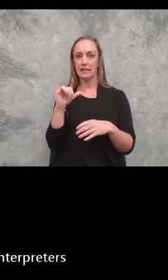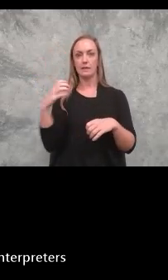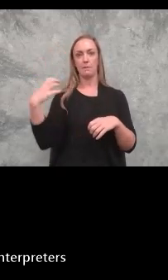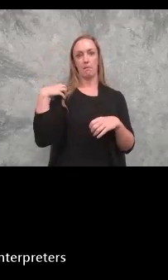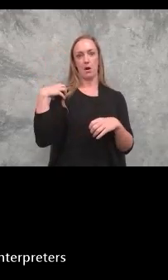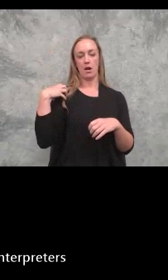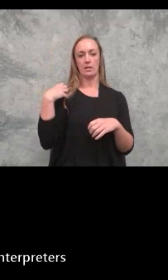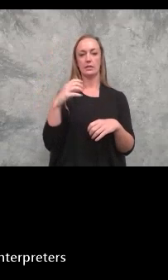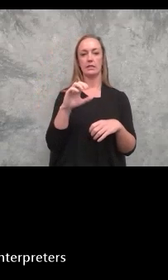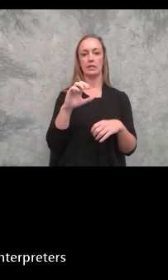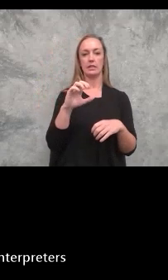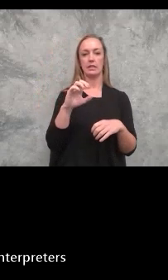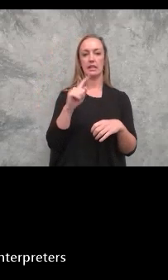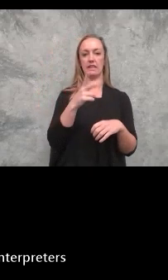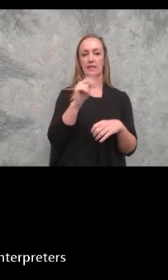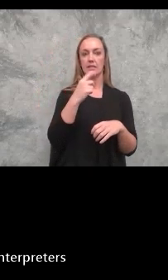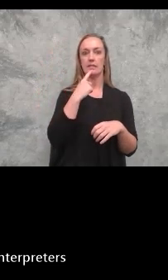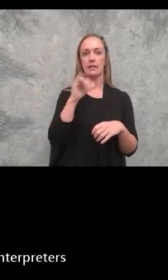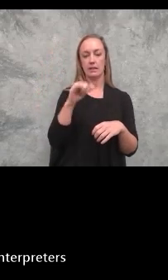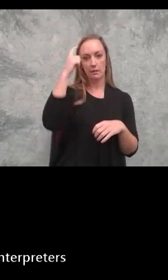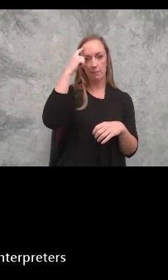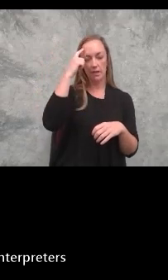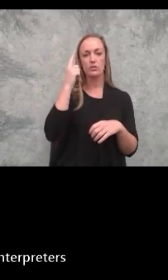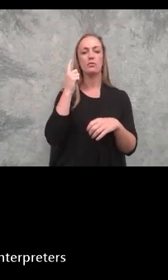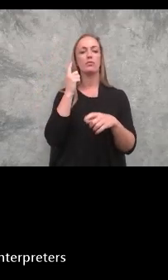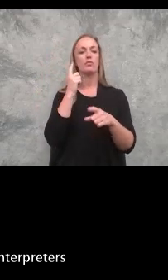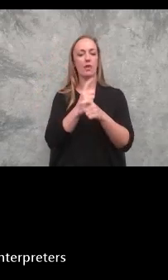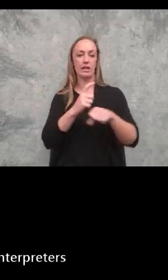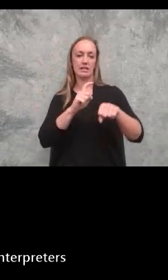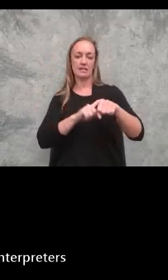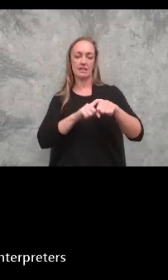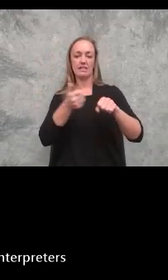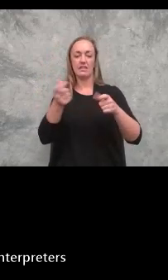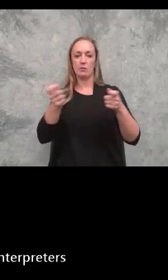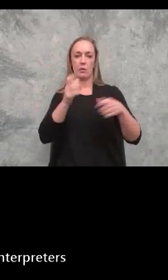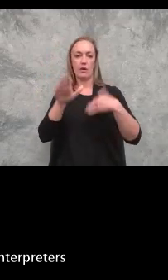like the brain. So it does; it kind of regulates all the cell activities. We also talked about